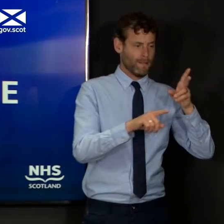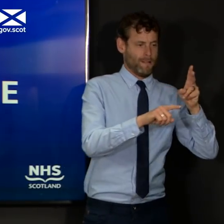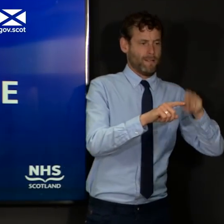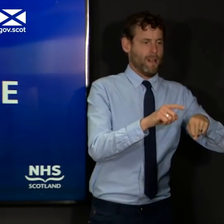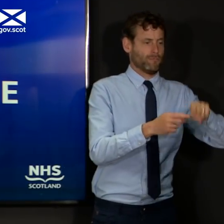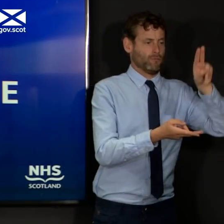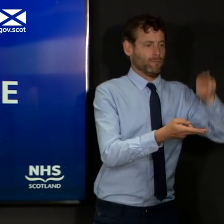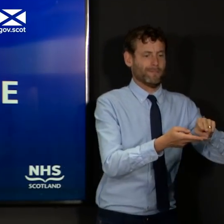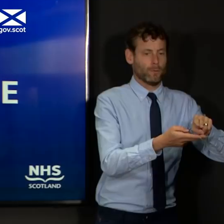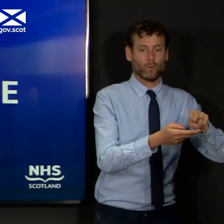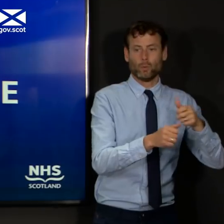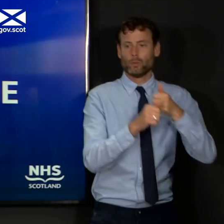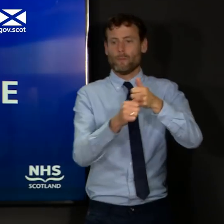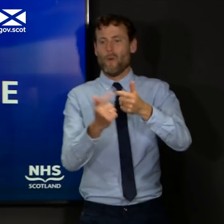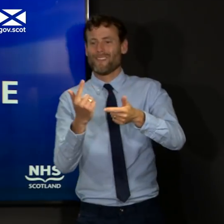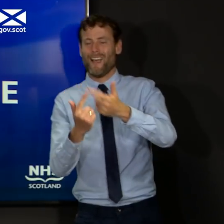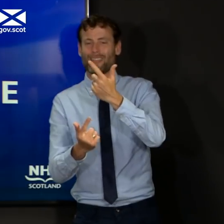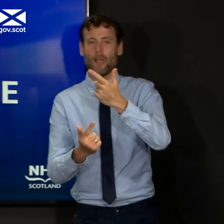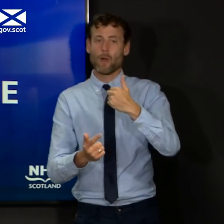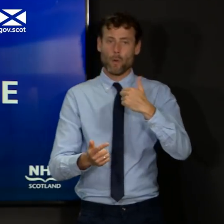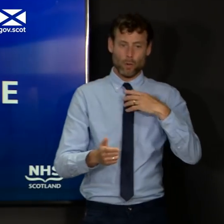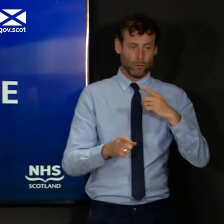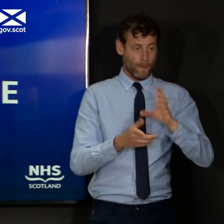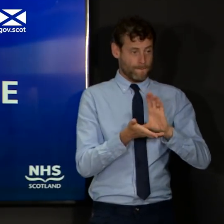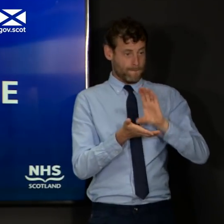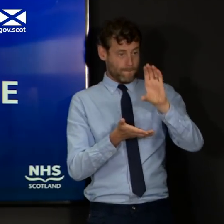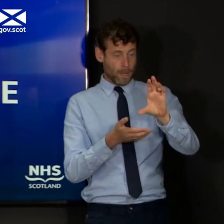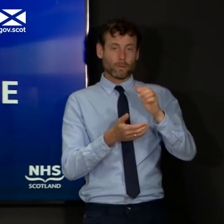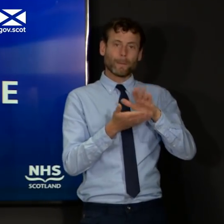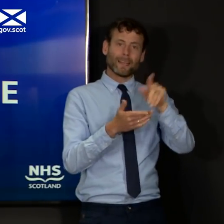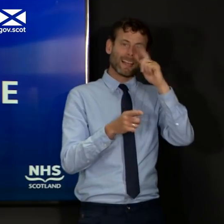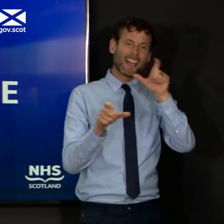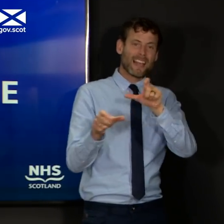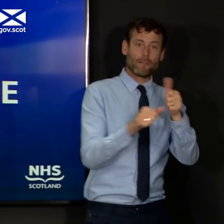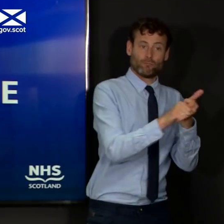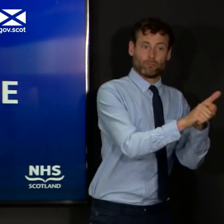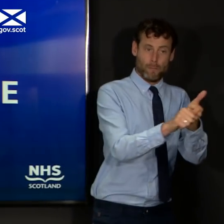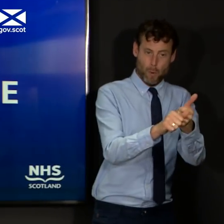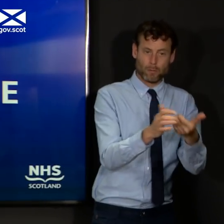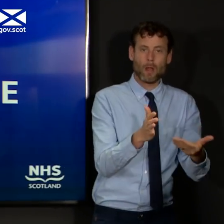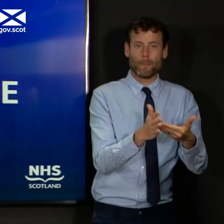individuals requiring the support longer term as a consequence of the virus. We have put